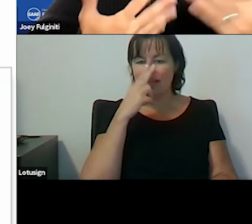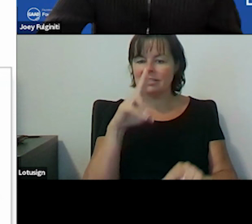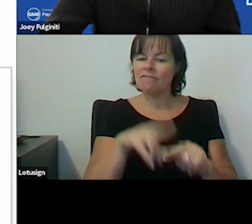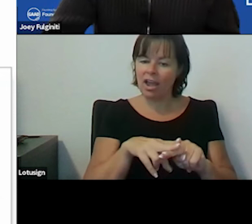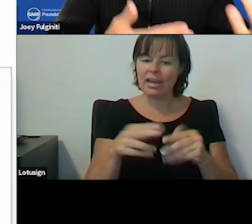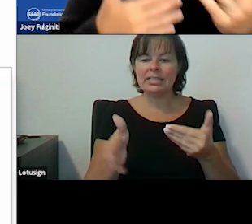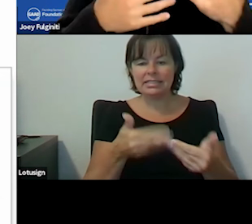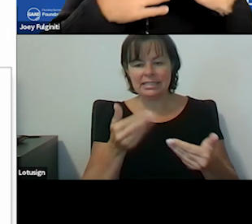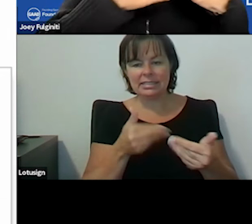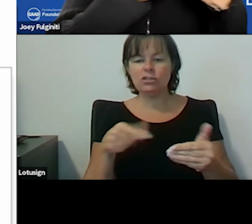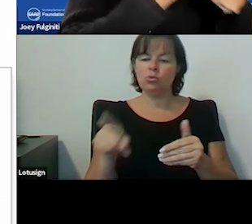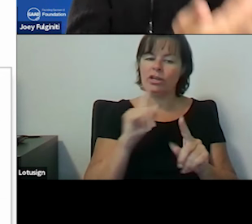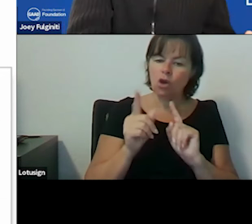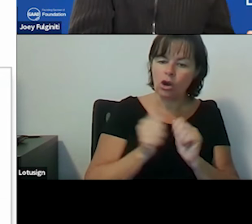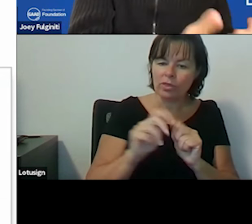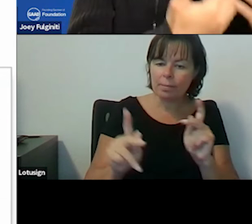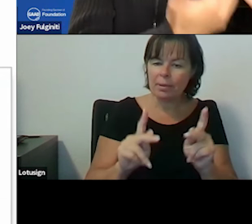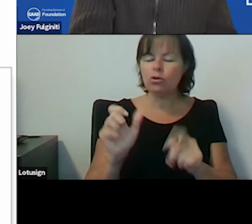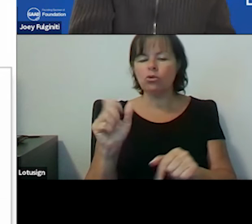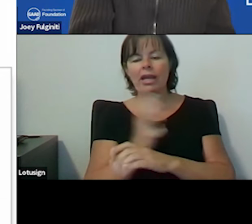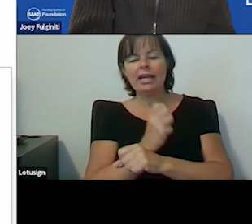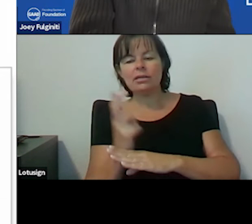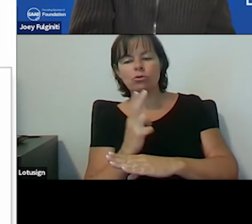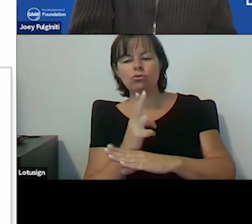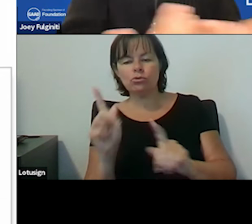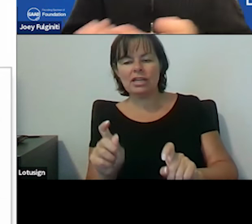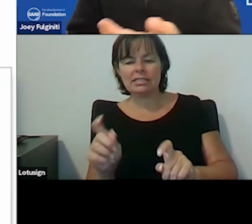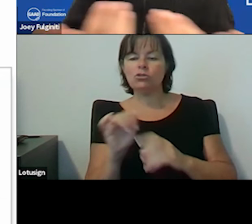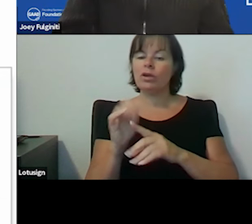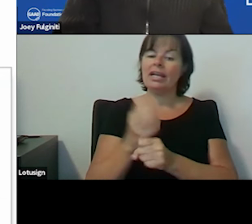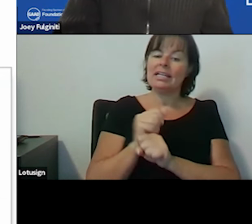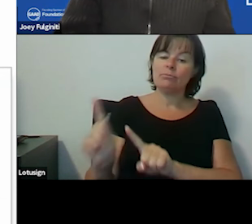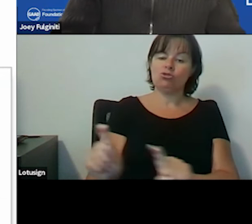talk to people you can get some user testing or some surveys in and then you can validate these